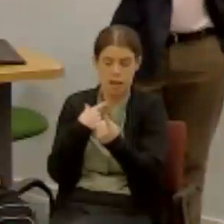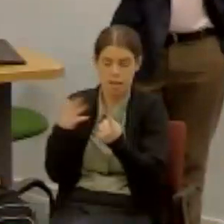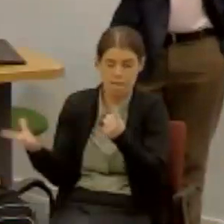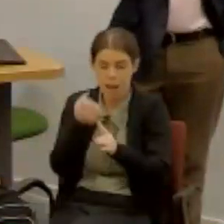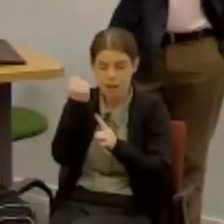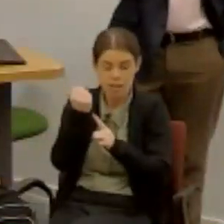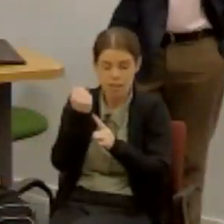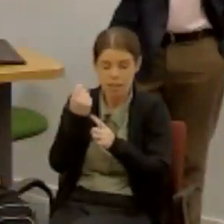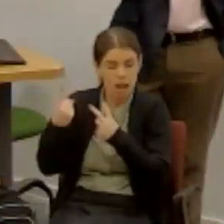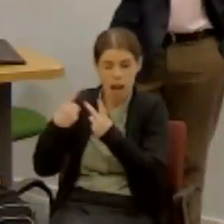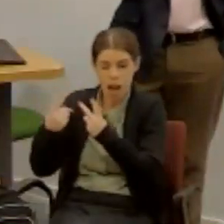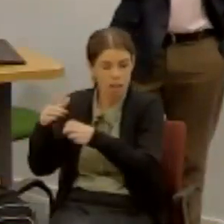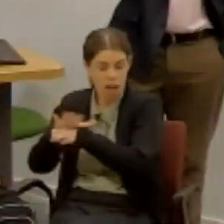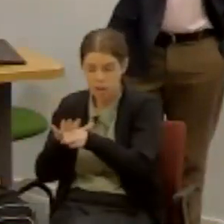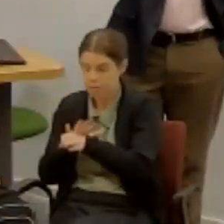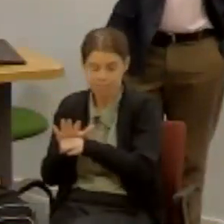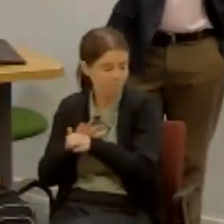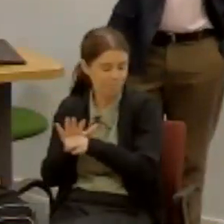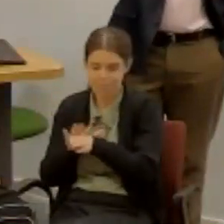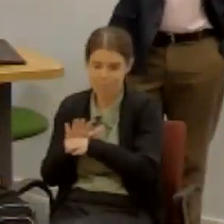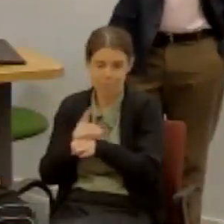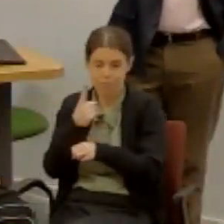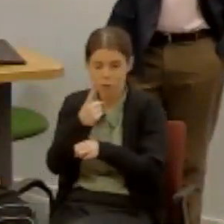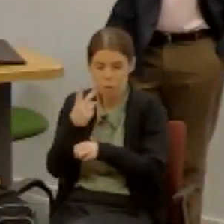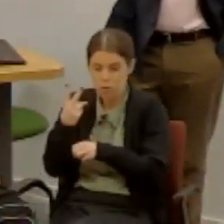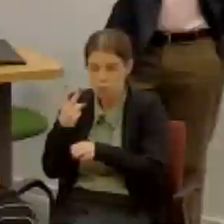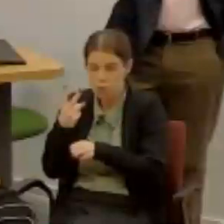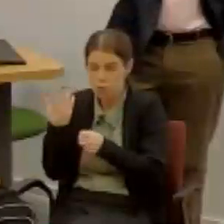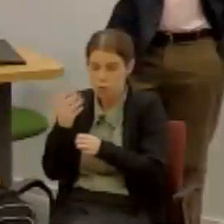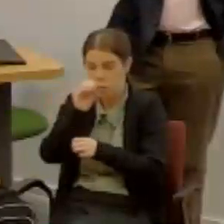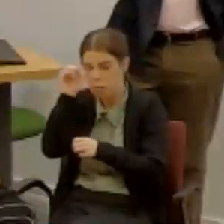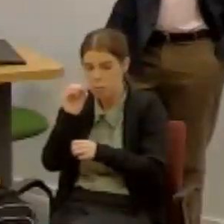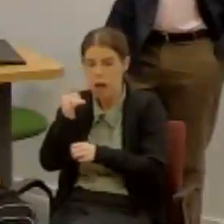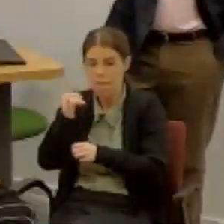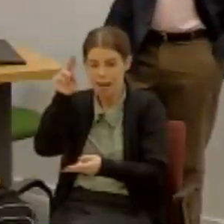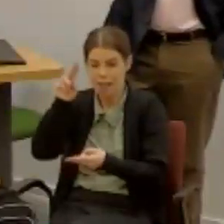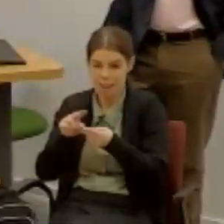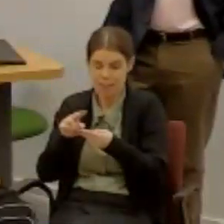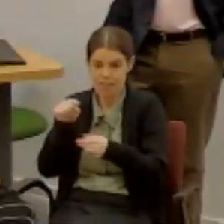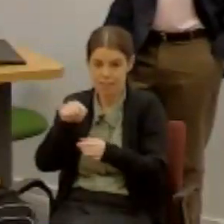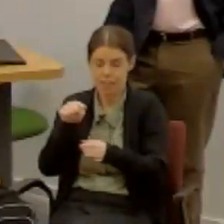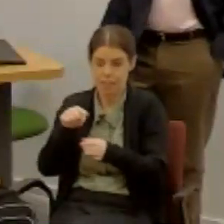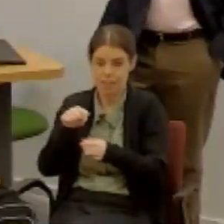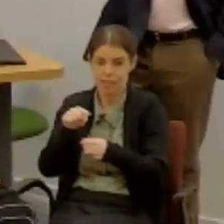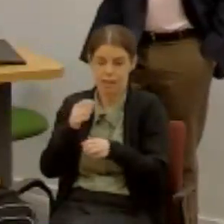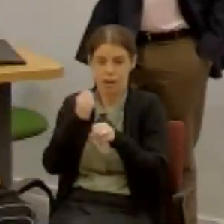other circumstances, and in the one or 2% less than that of cases described globally